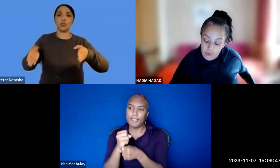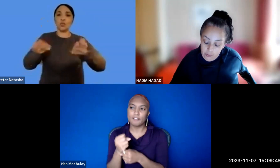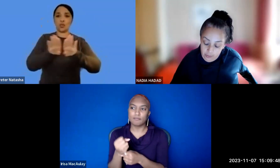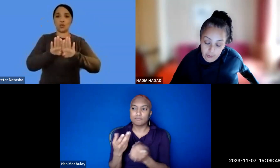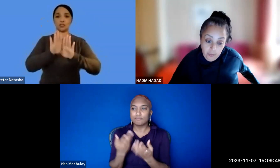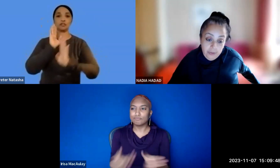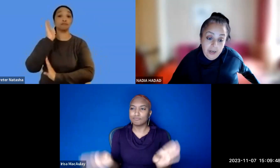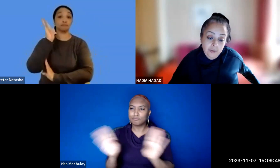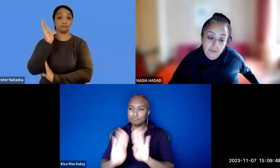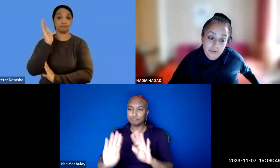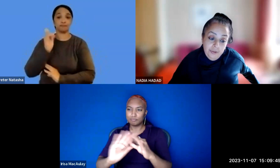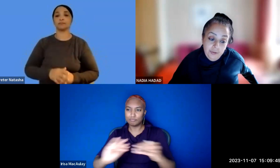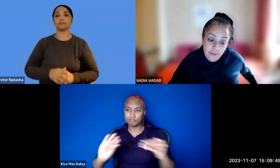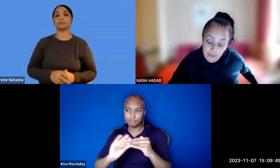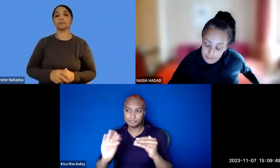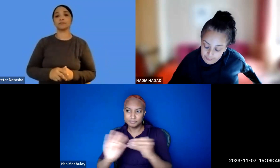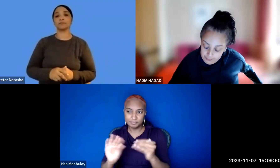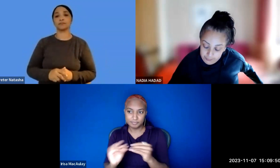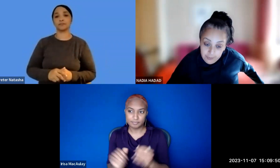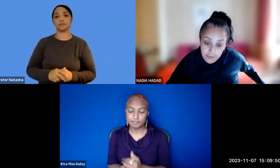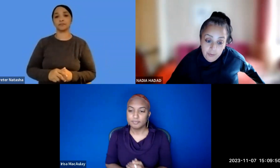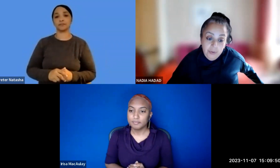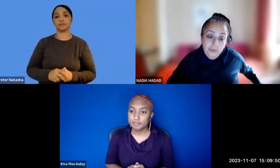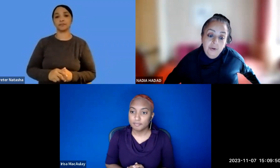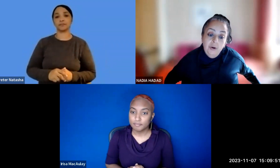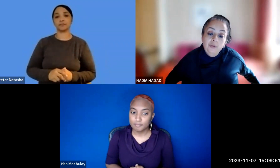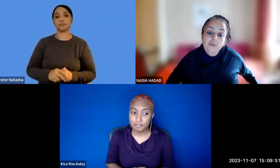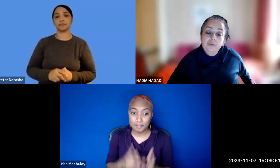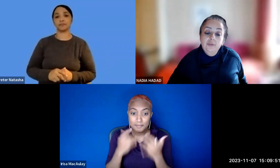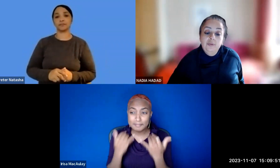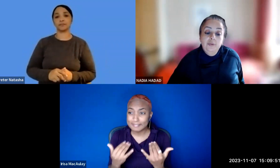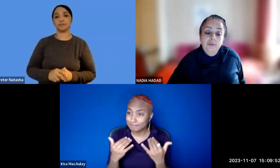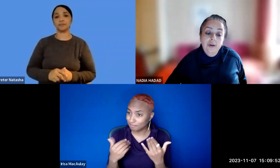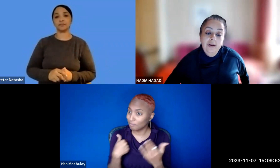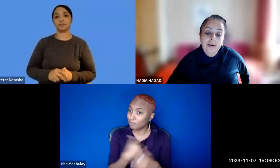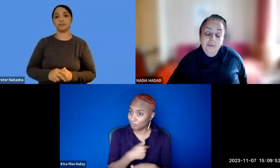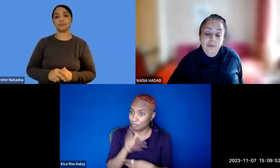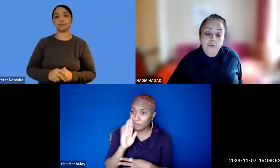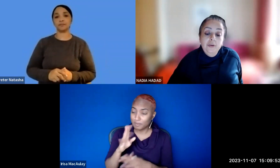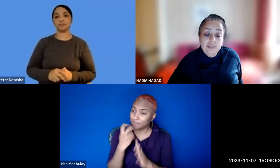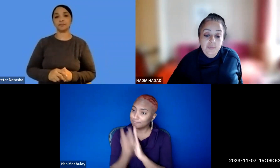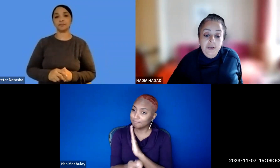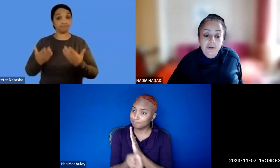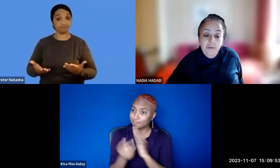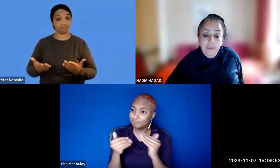Without further ado, we will go to the first speaker,